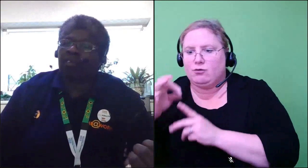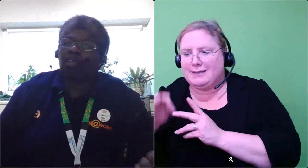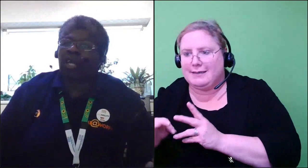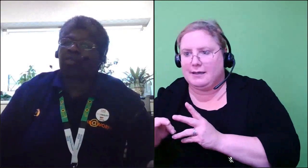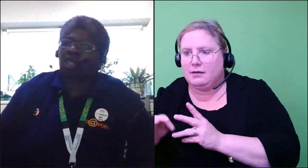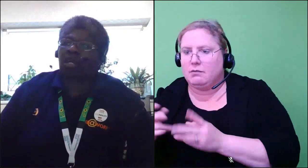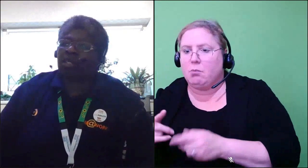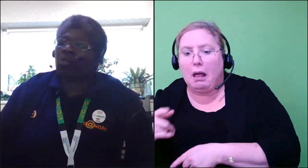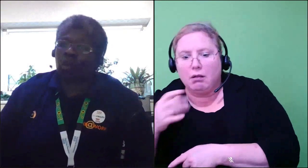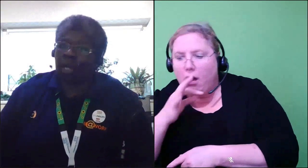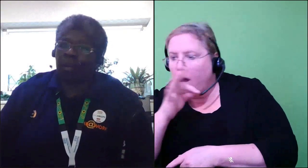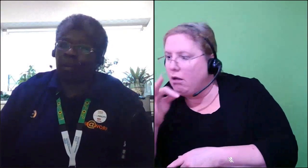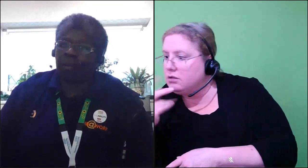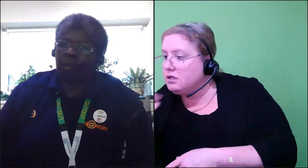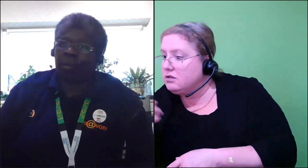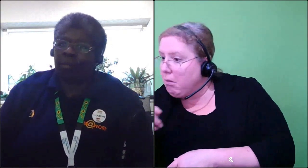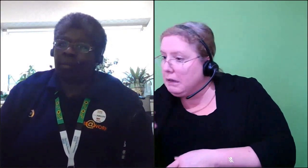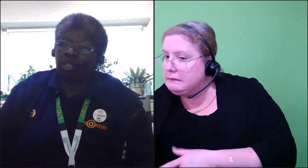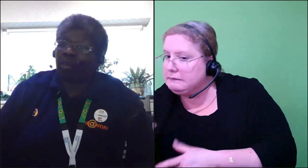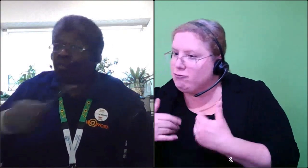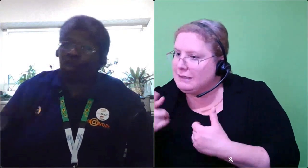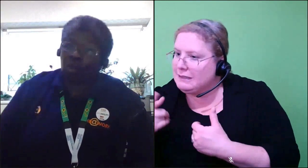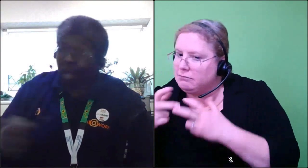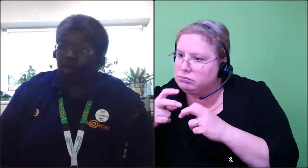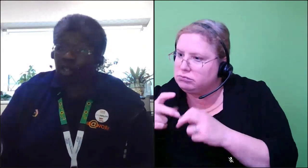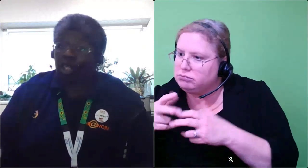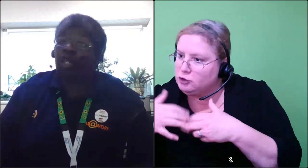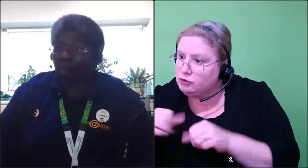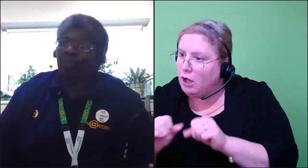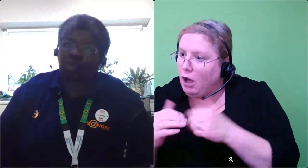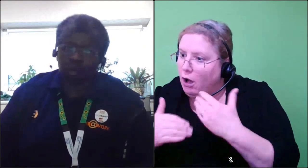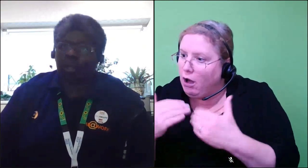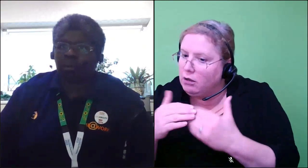You've got to have a start somewhere, because even if you haven't got it, your members will.